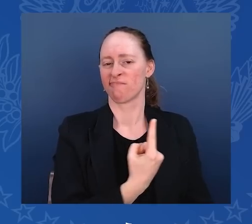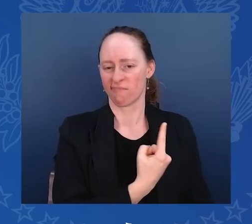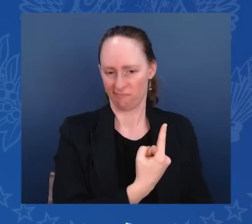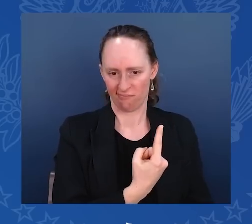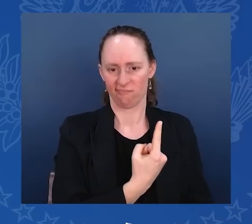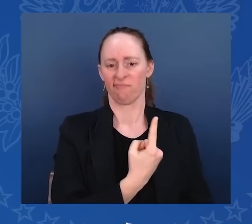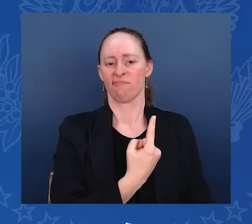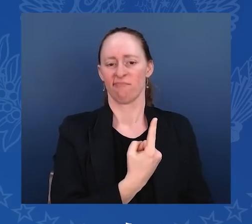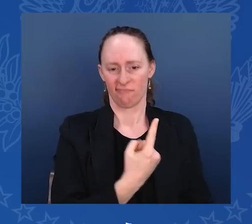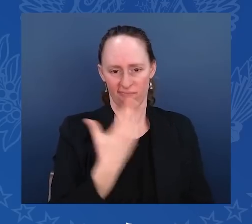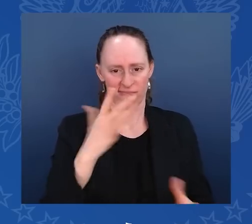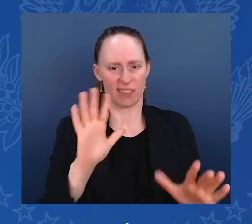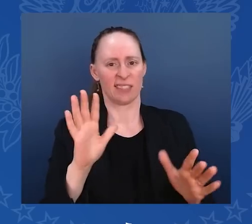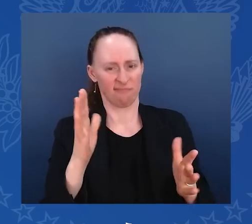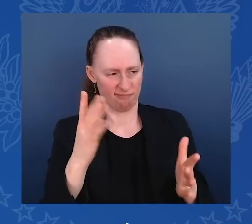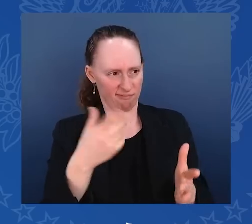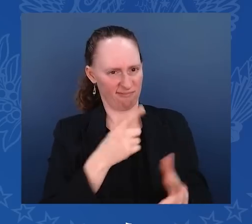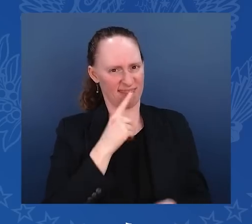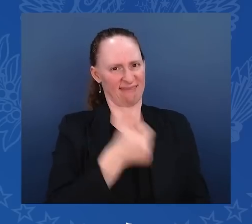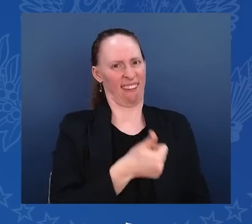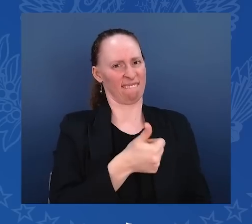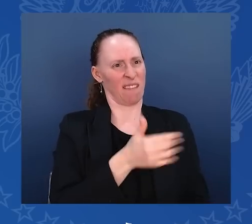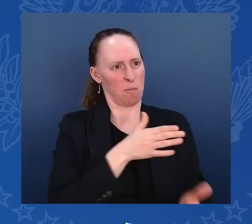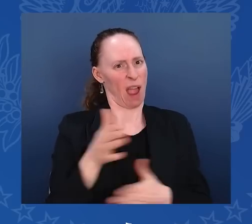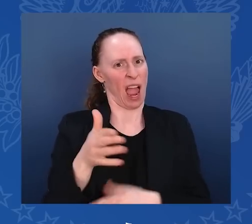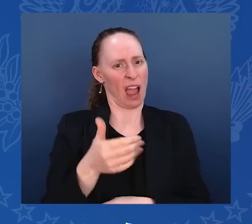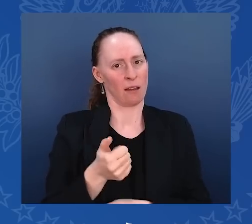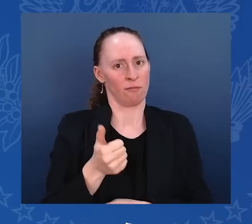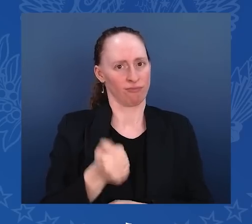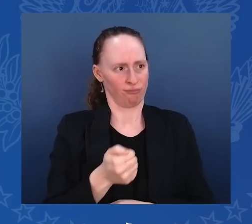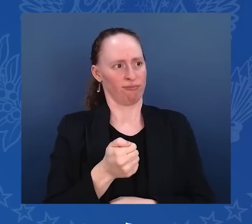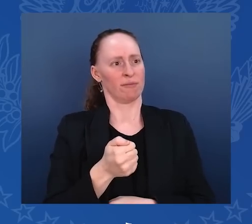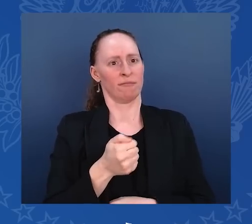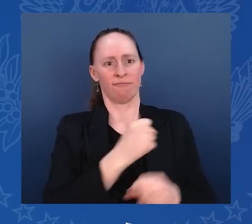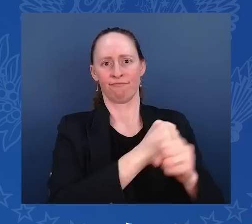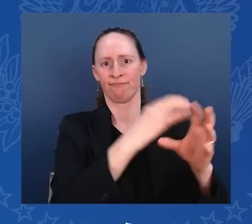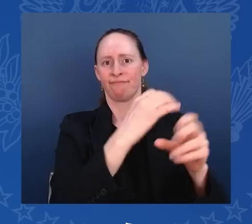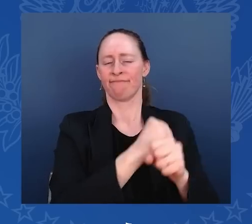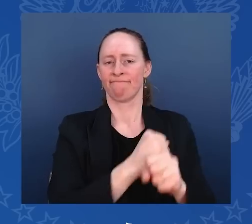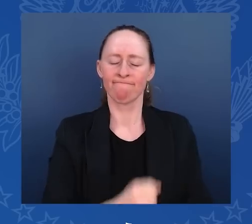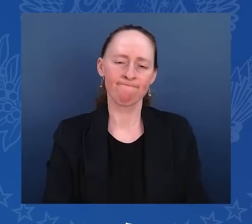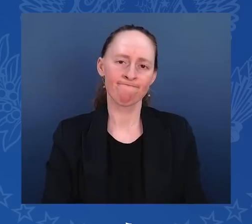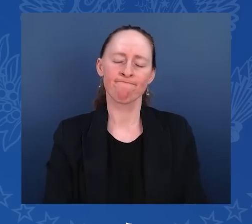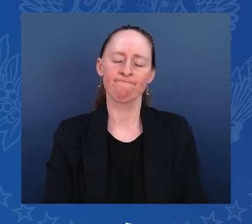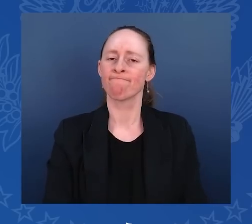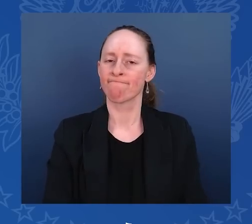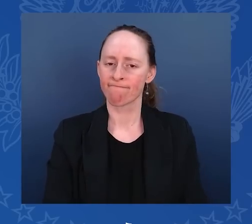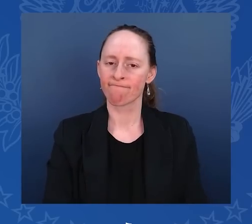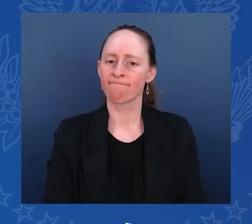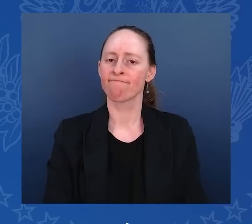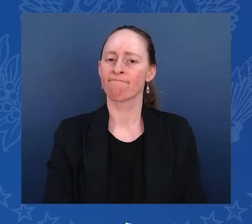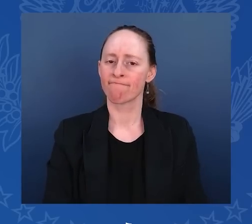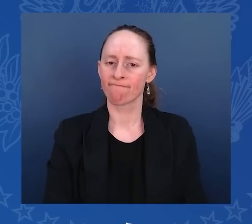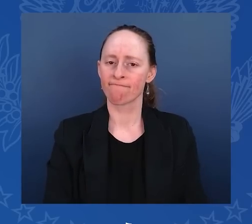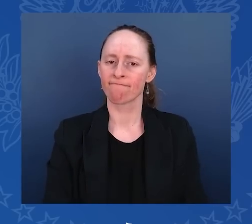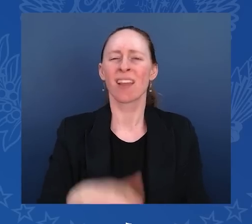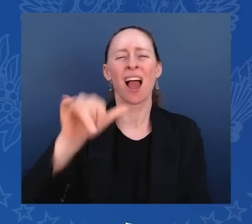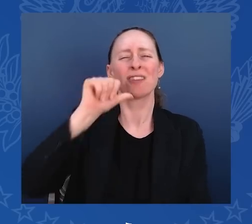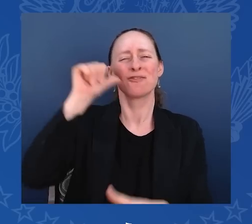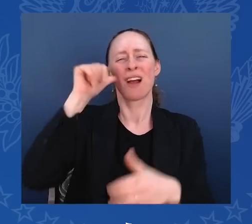those ice chests. As I said yesterday, the attacker posted several videos just several hours before the attack, in- --